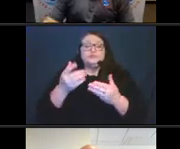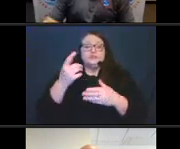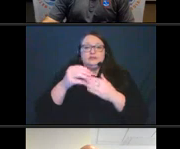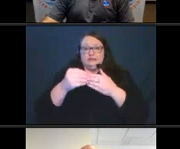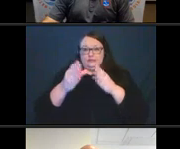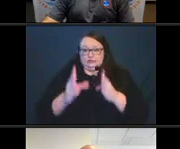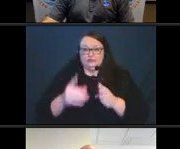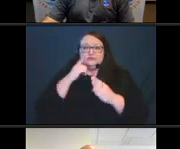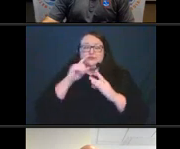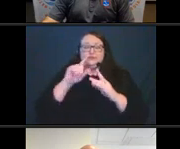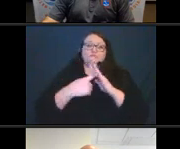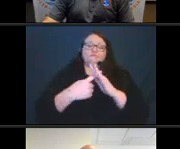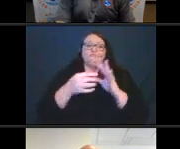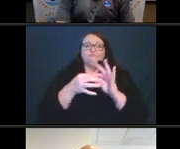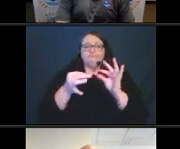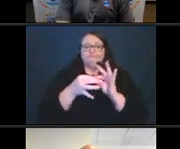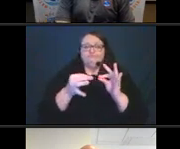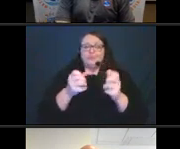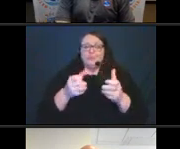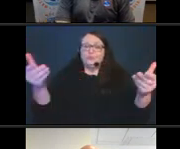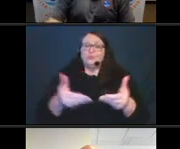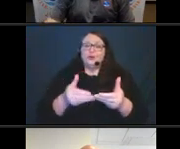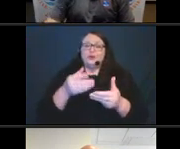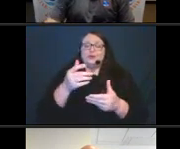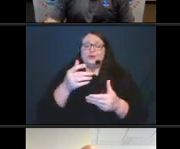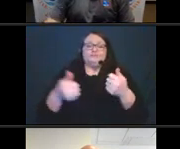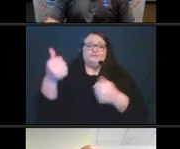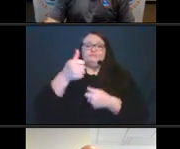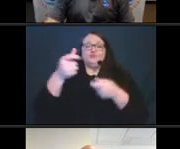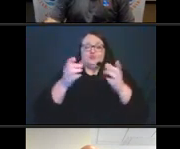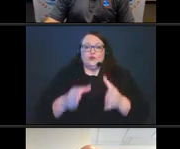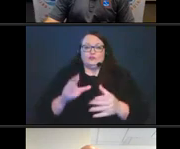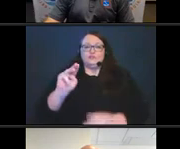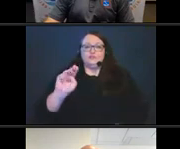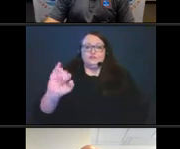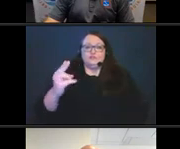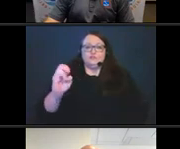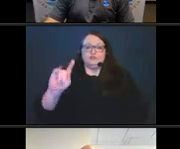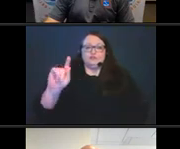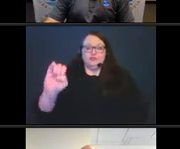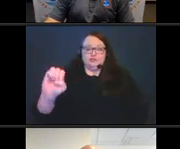I'd like to welcome the Deputy Director of the National Weather Service, Michelle Mainelli.